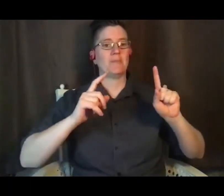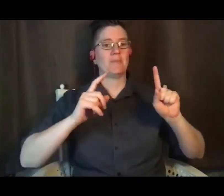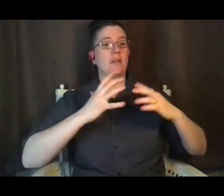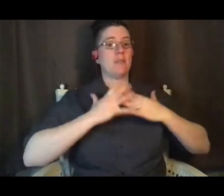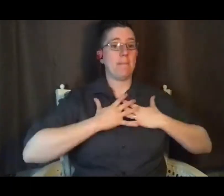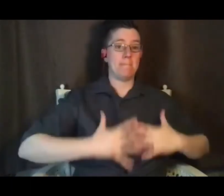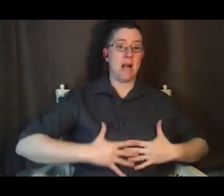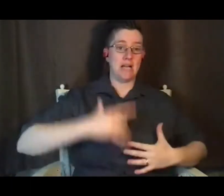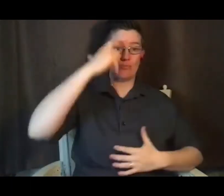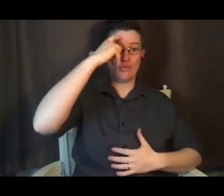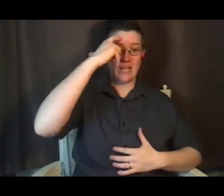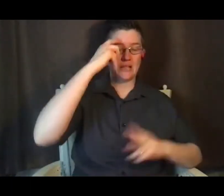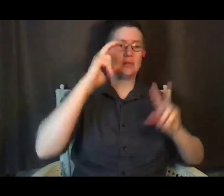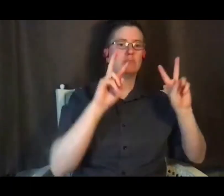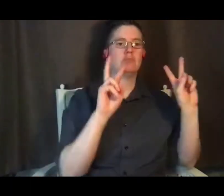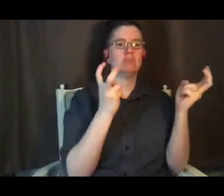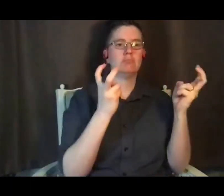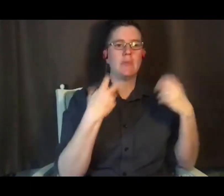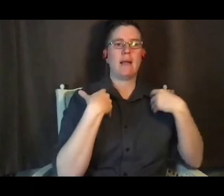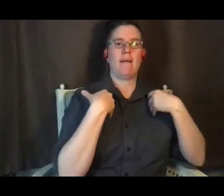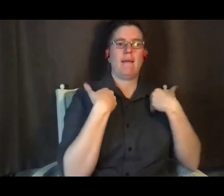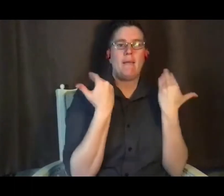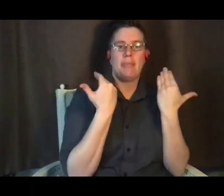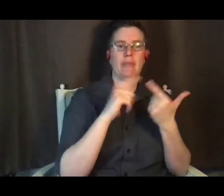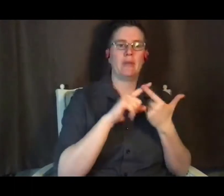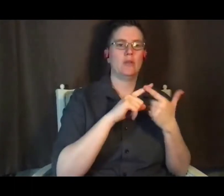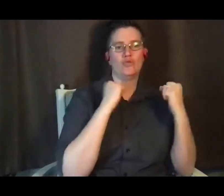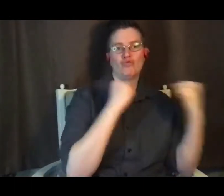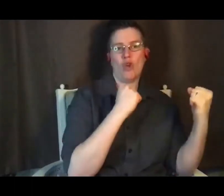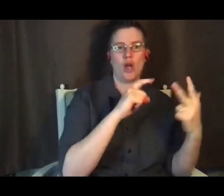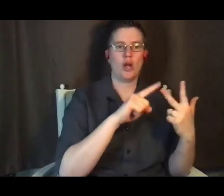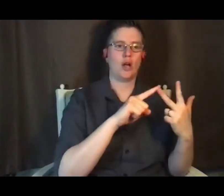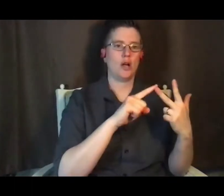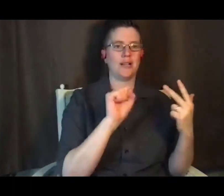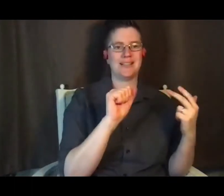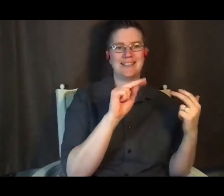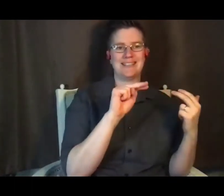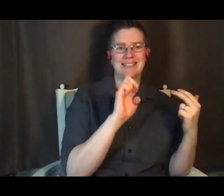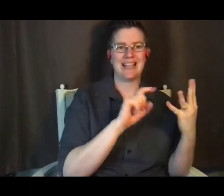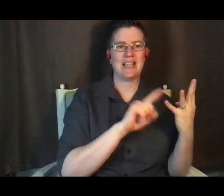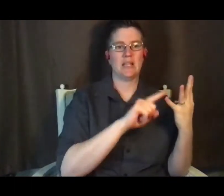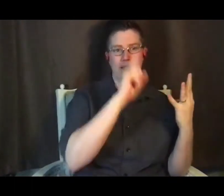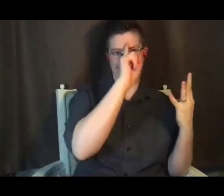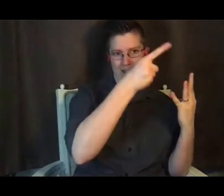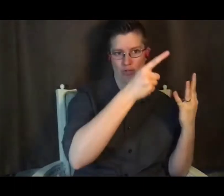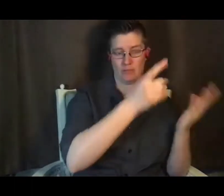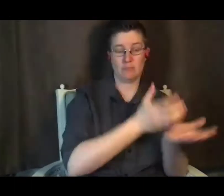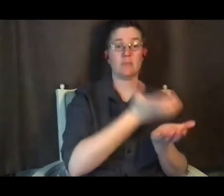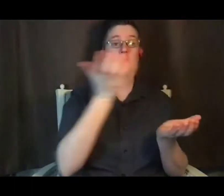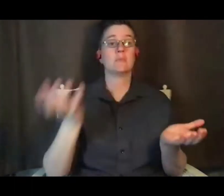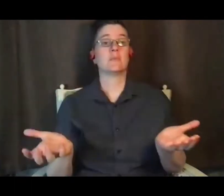strong sane and intelligent and people whose bodies and brains are instead considered sick